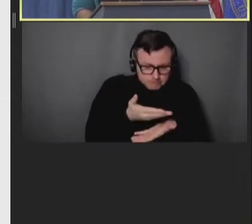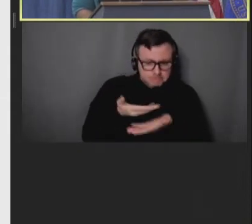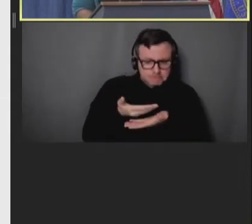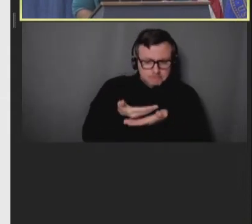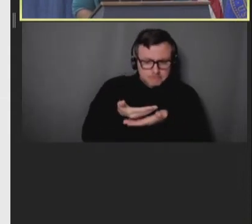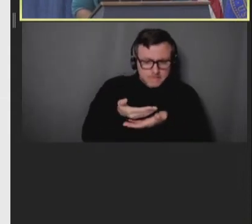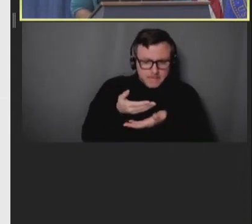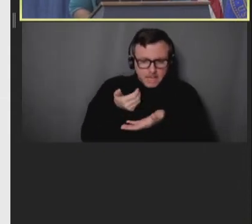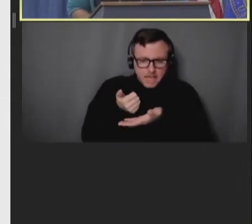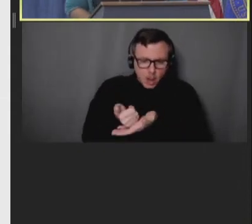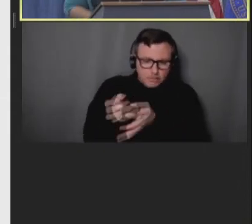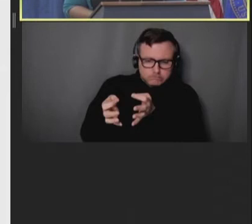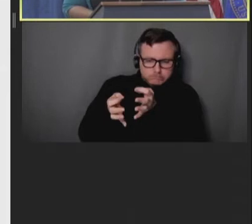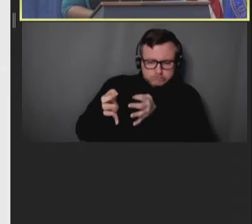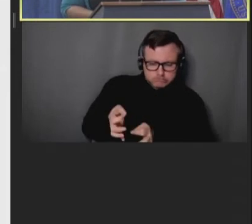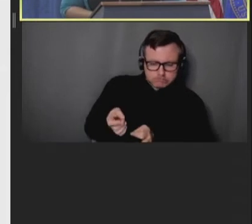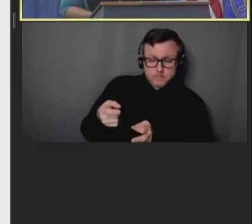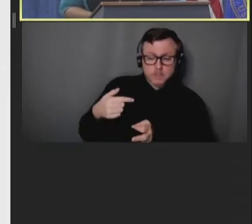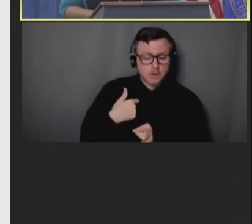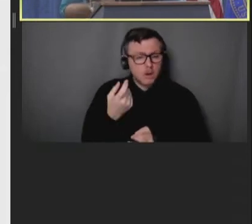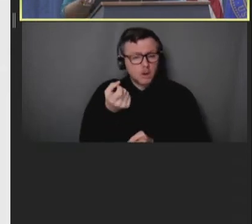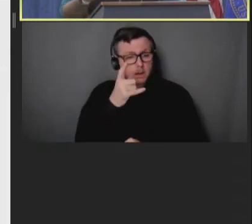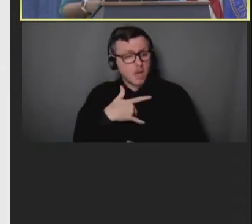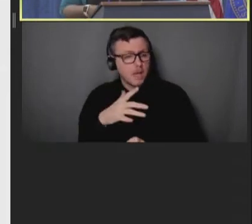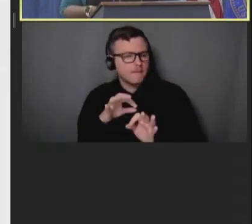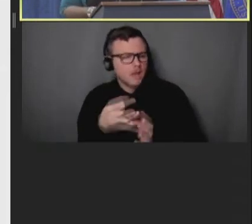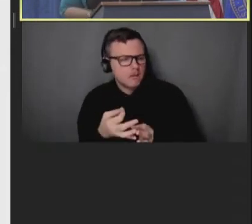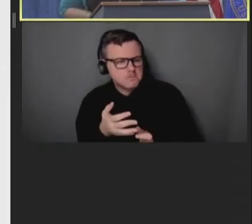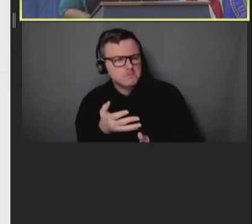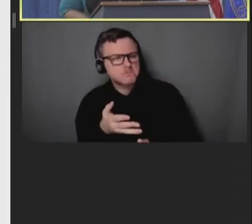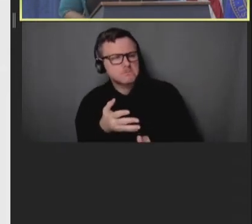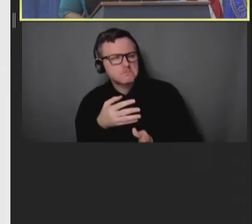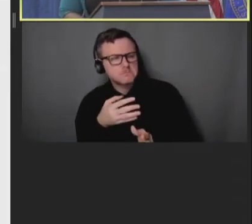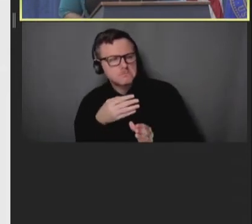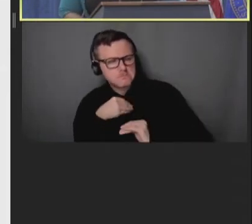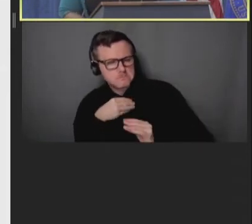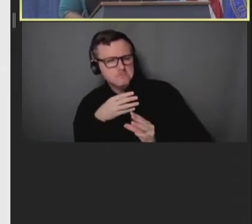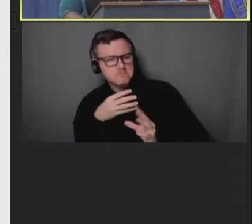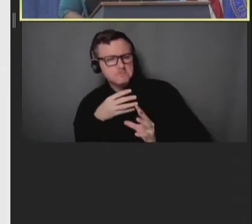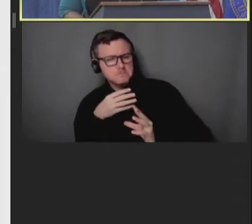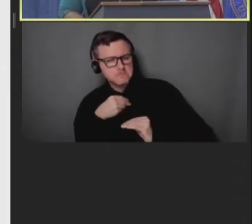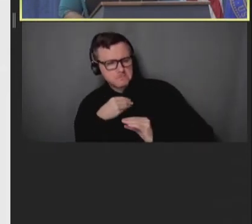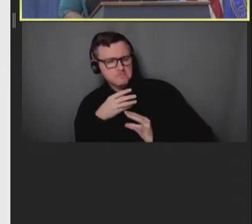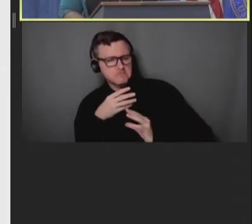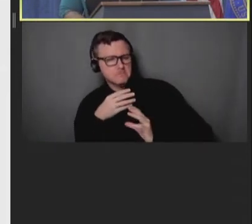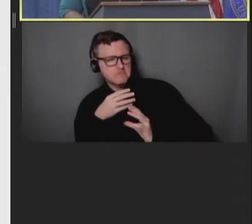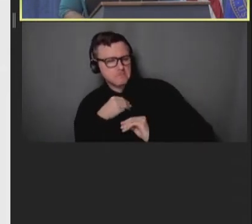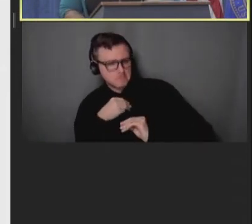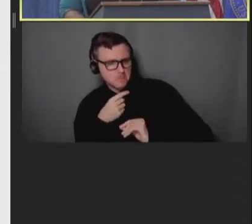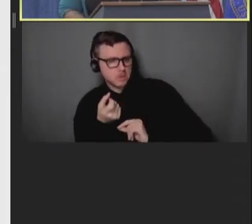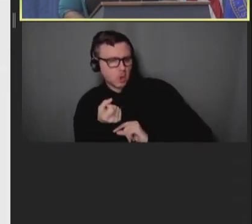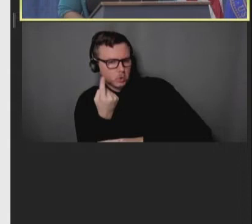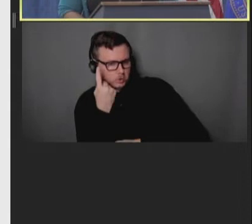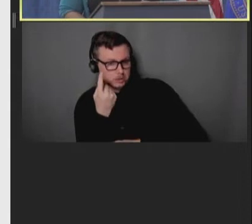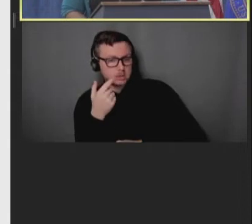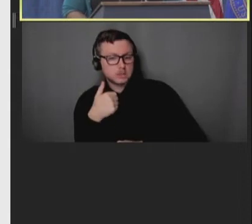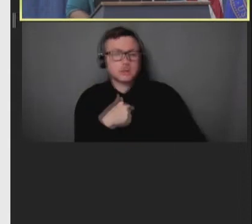being vaccinated and trusting that the information that was coming out of CDC and the White House was